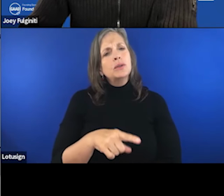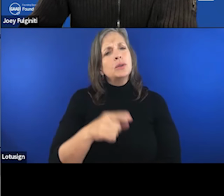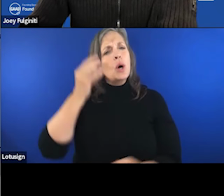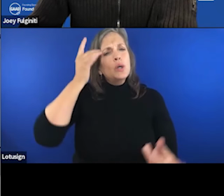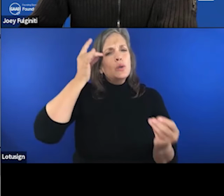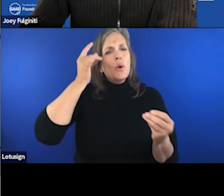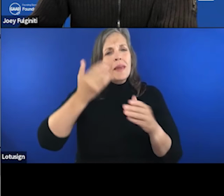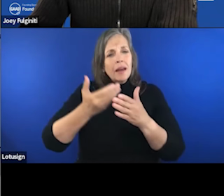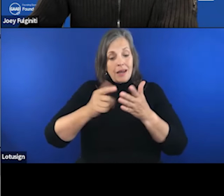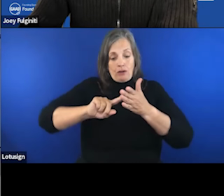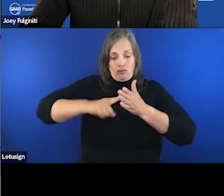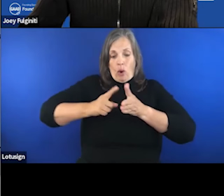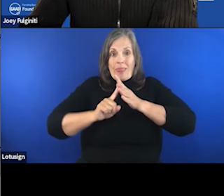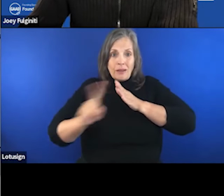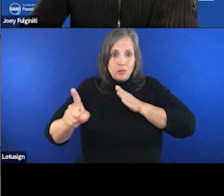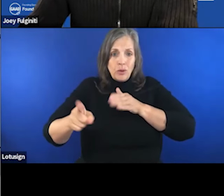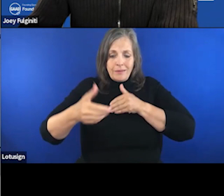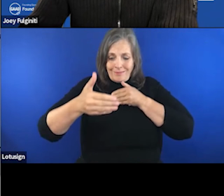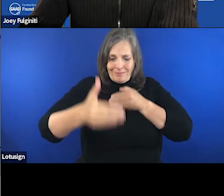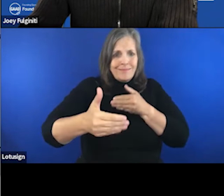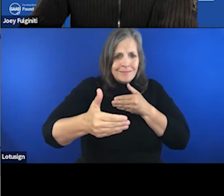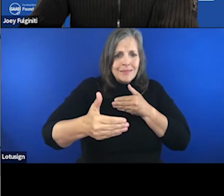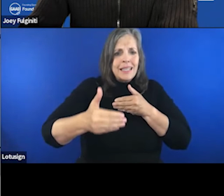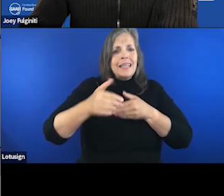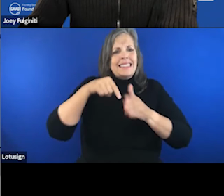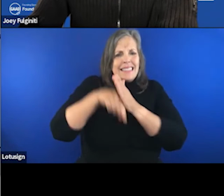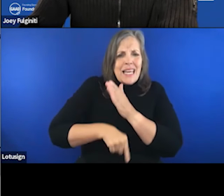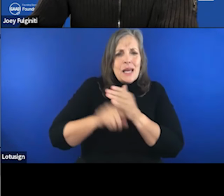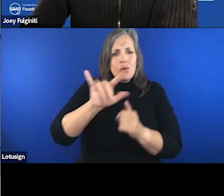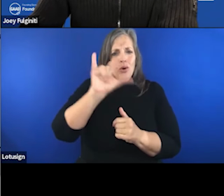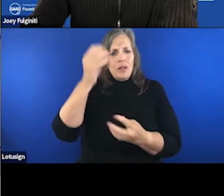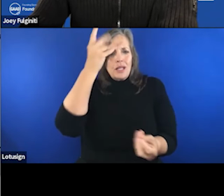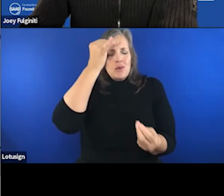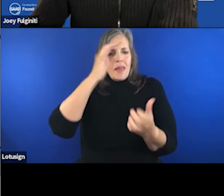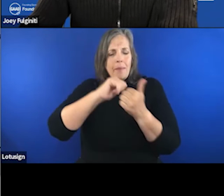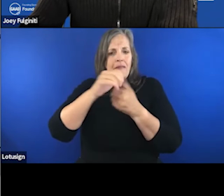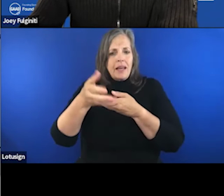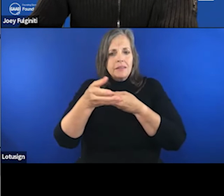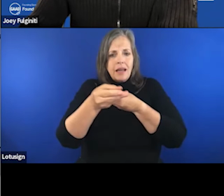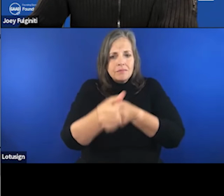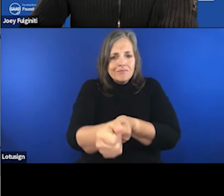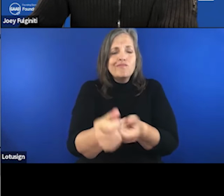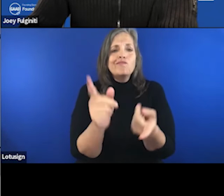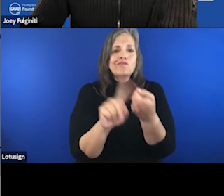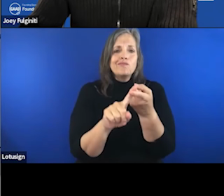that flow into accessibility so you know alt text is just kind of the most obvious one but just